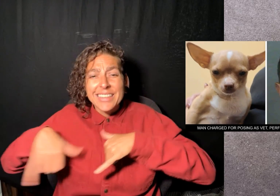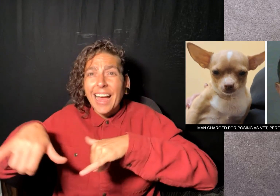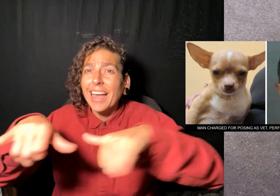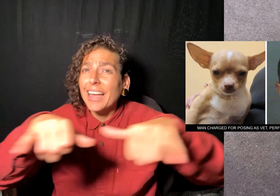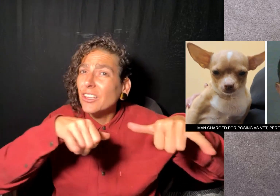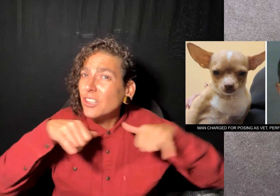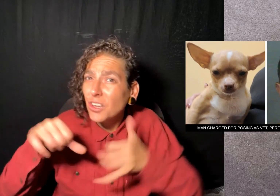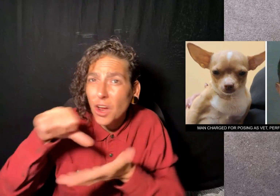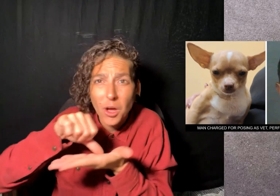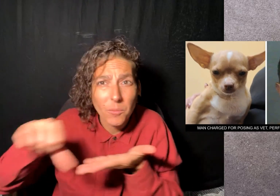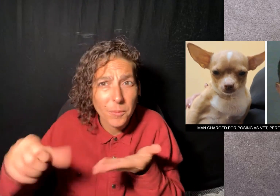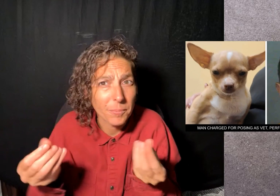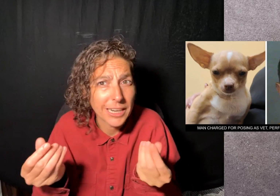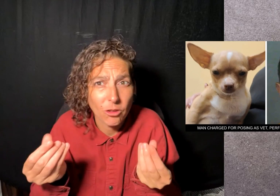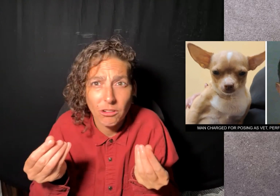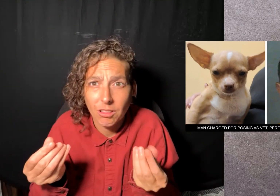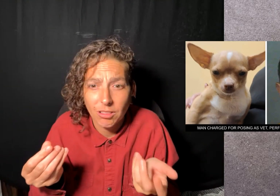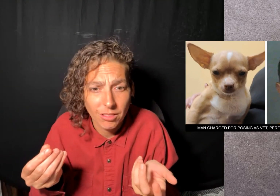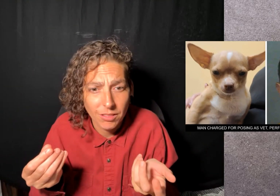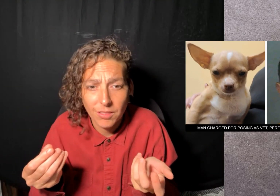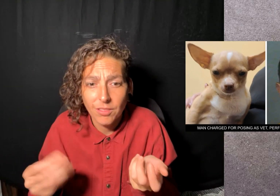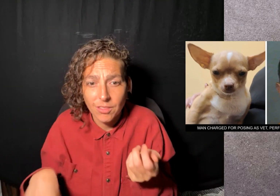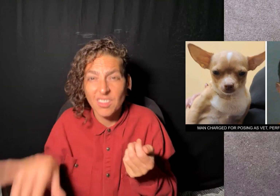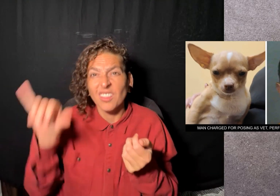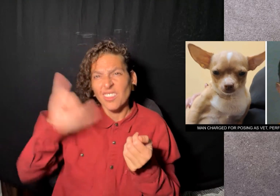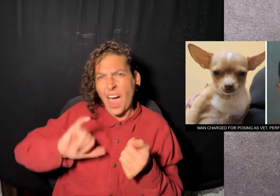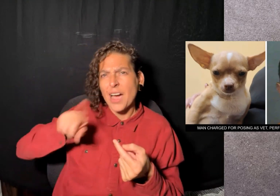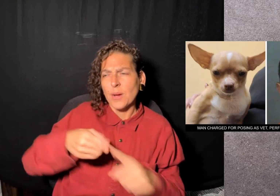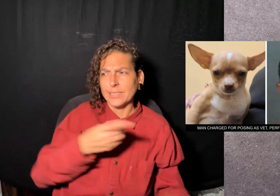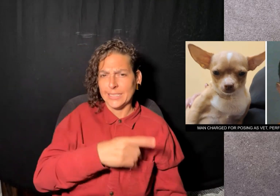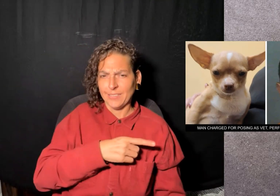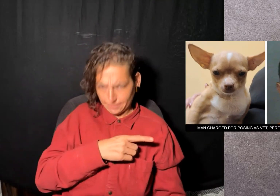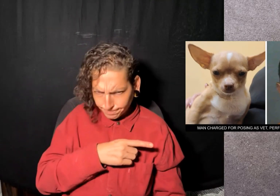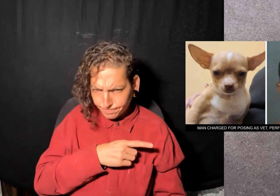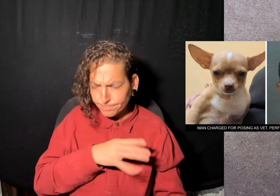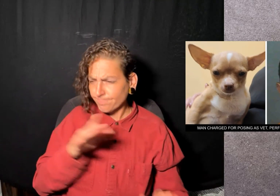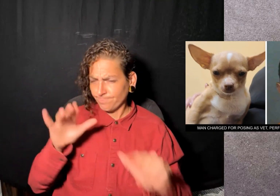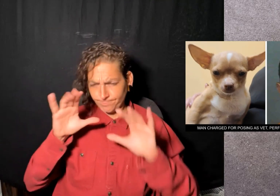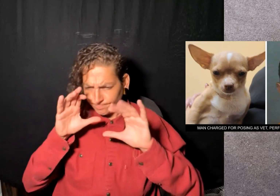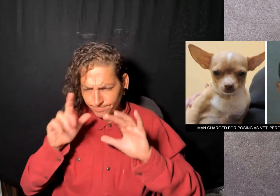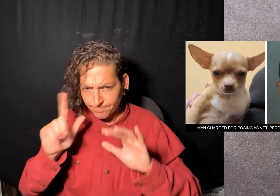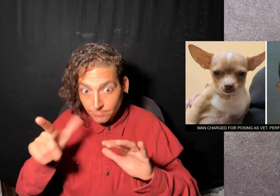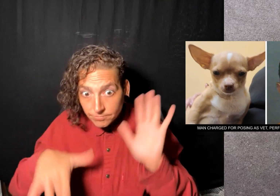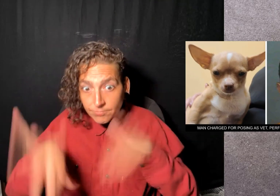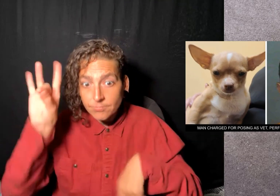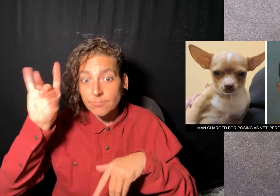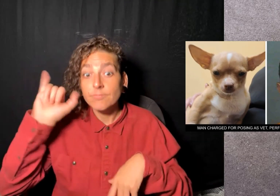string or thread and not standard operating materials that's when detectives later discovered